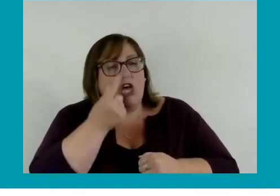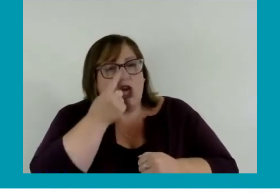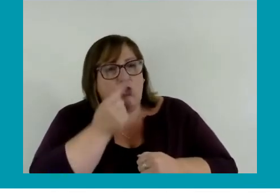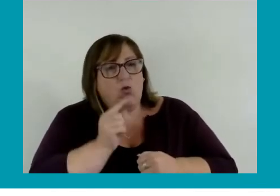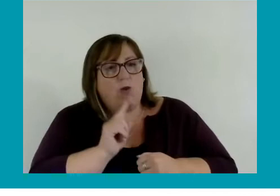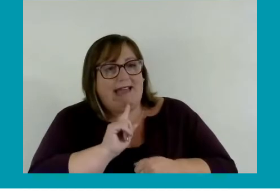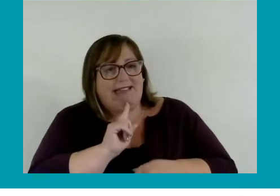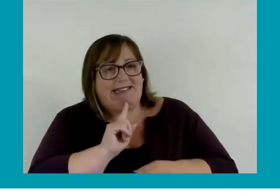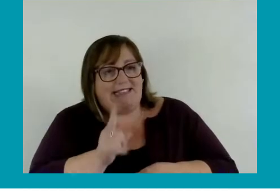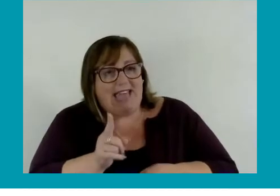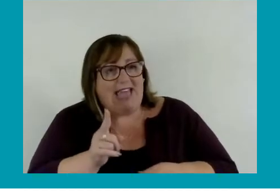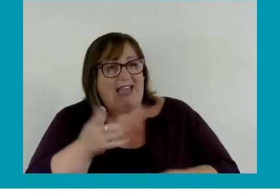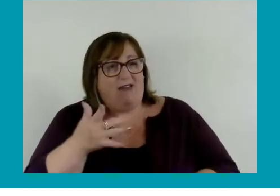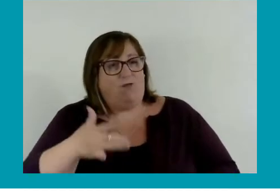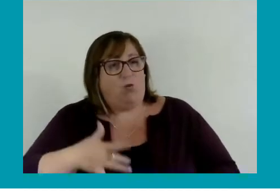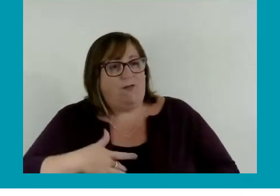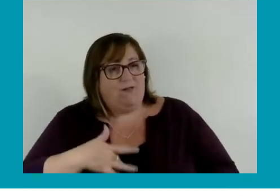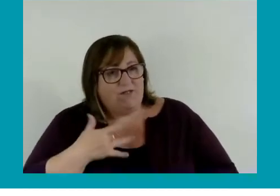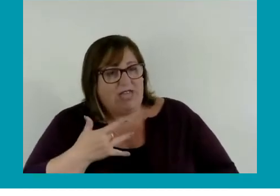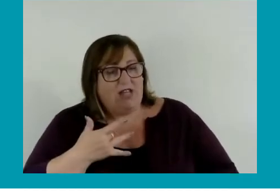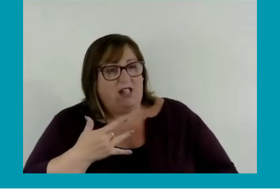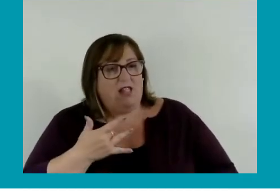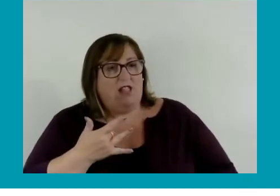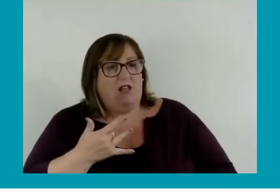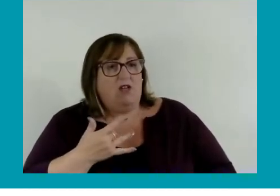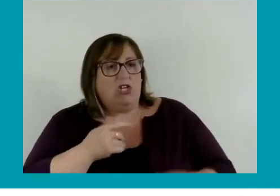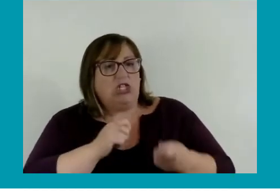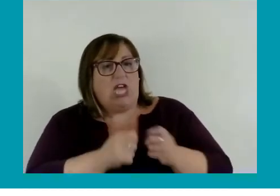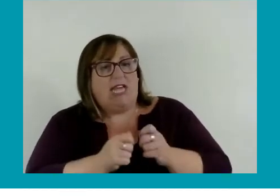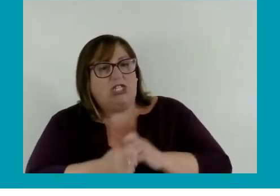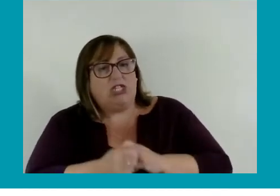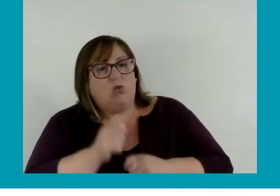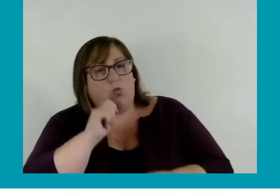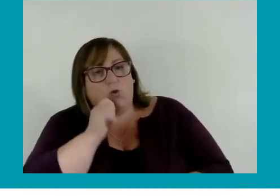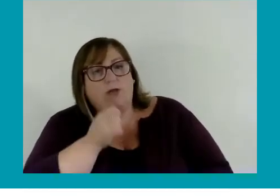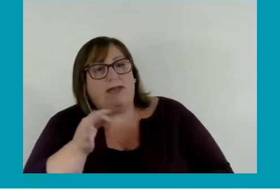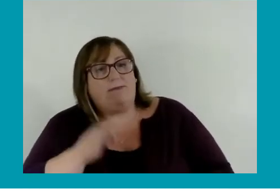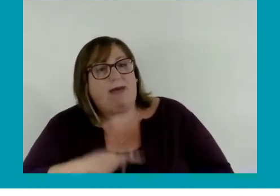some secondment work where you can kind of go do a different role for say three months or six